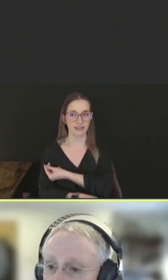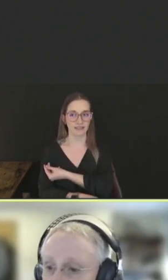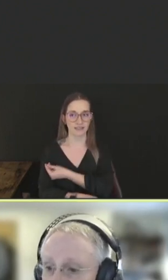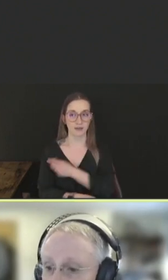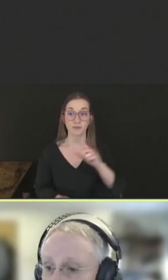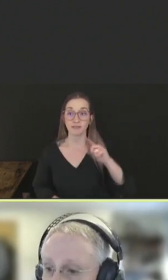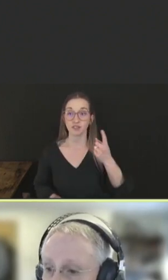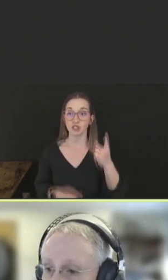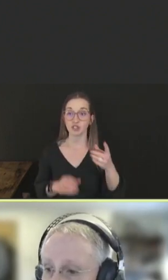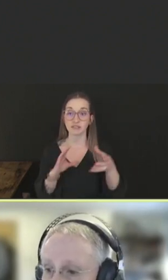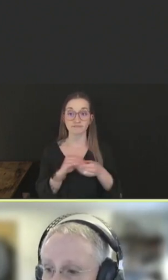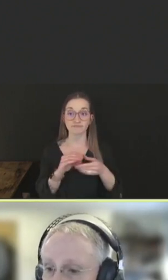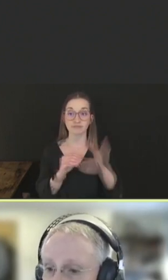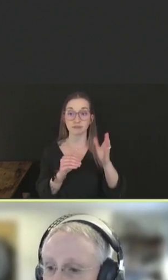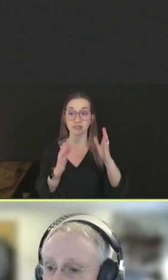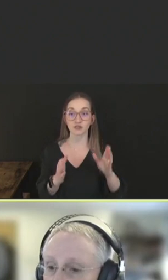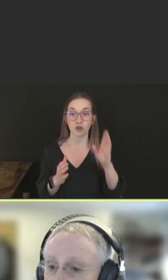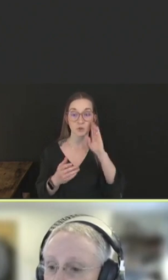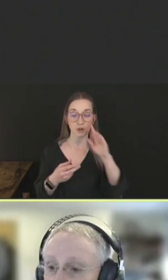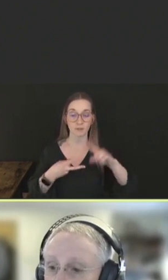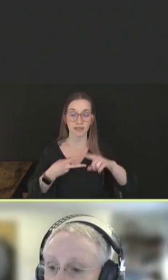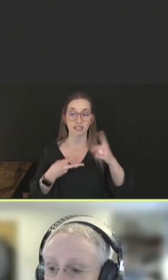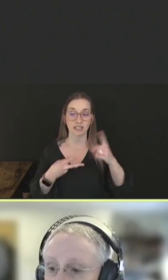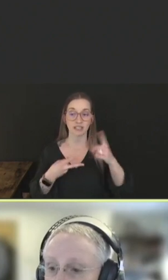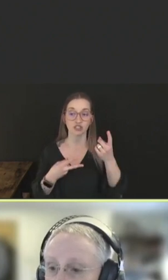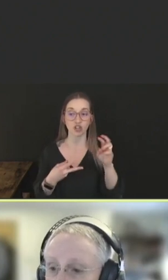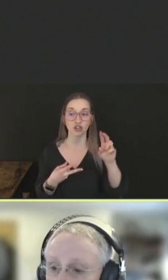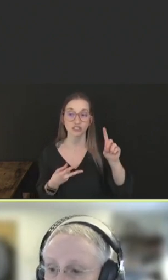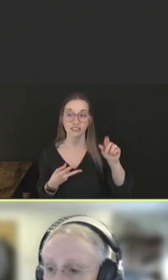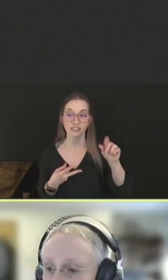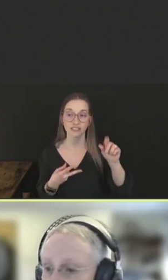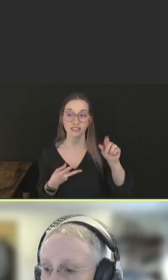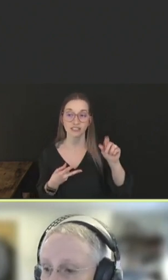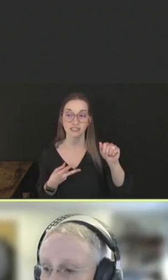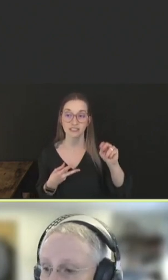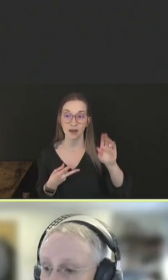his work on immunology of viral infections, and the development of novel vaccine strategies.